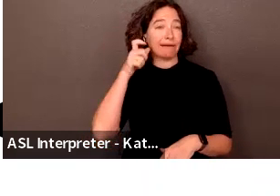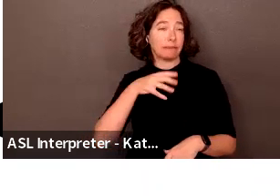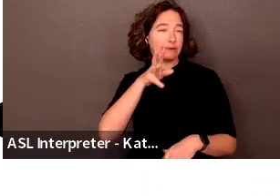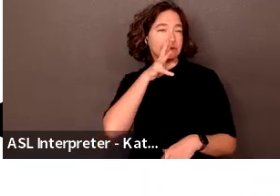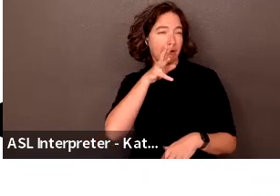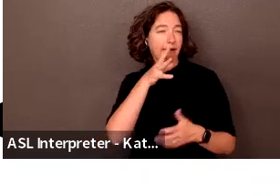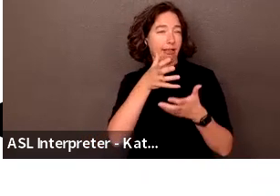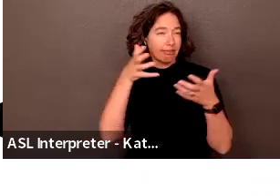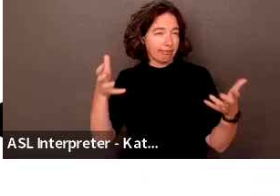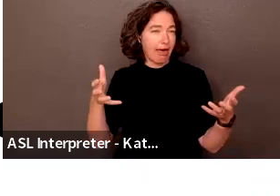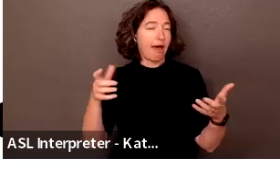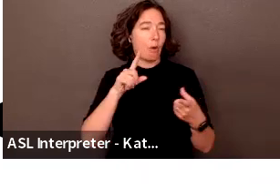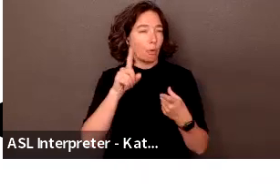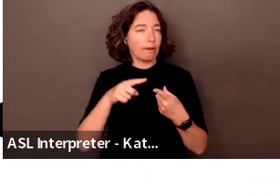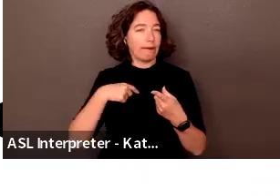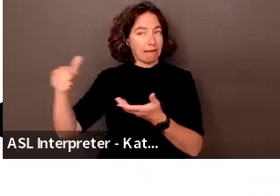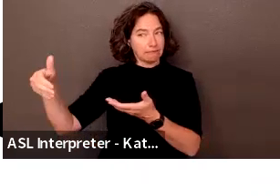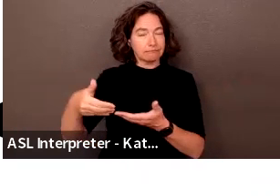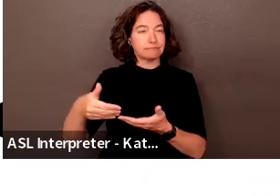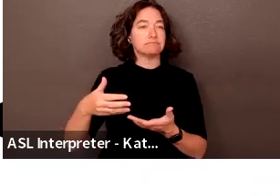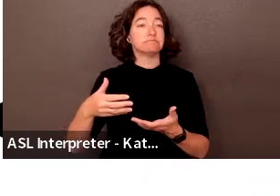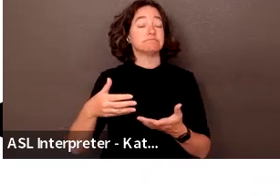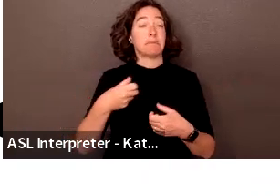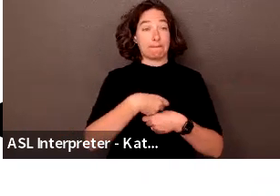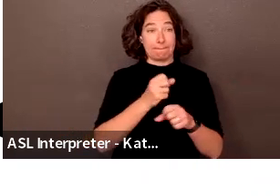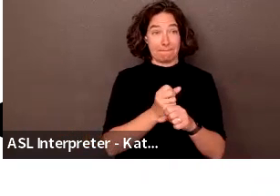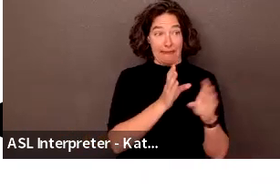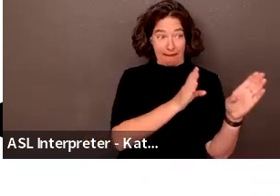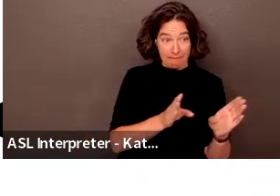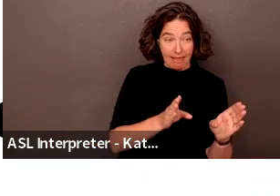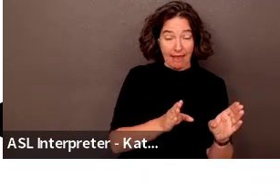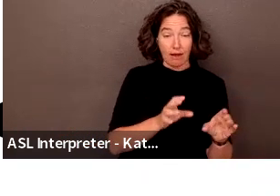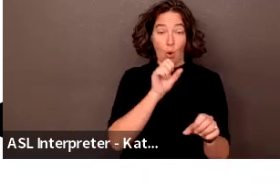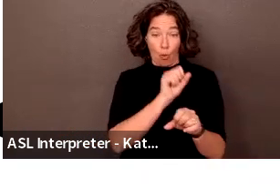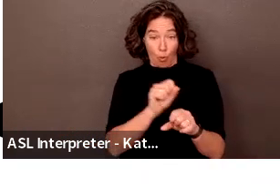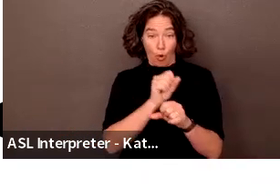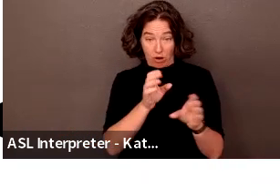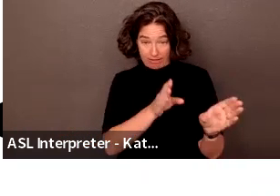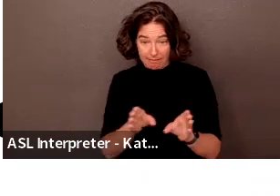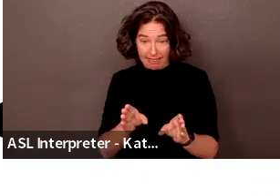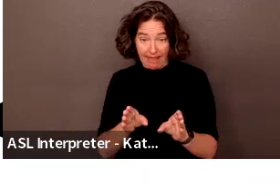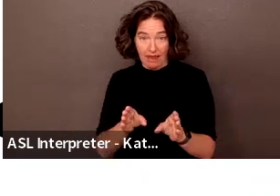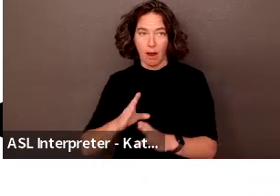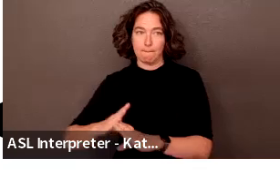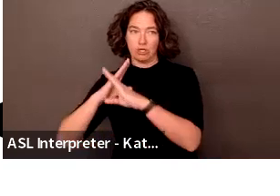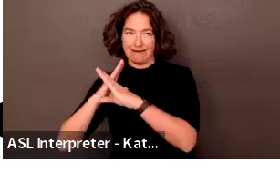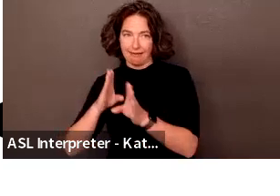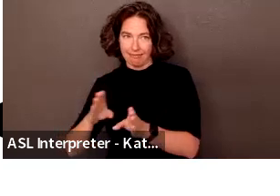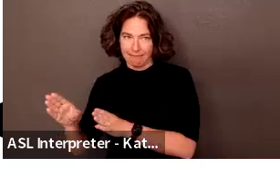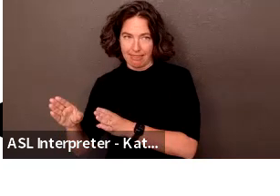have some items here. We're not asking you to attend a conference. We're asking you to do something about